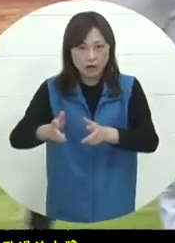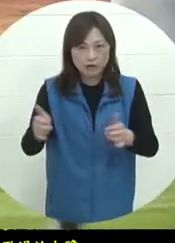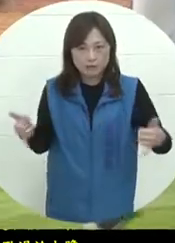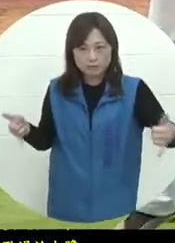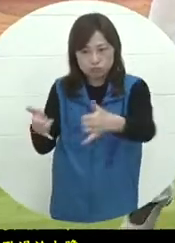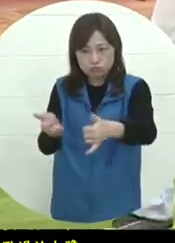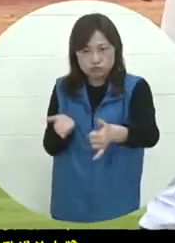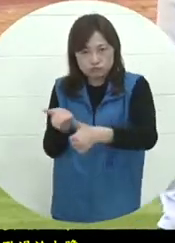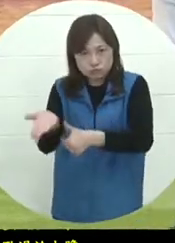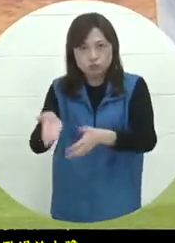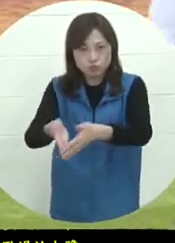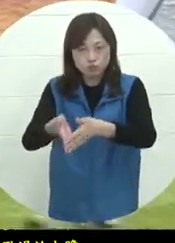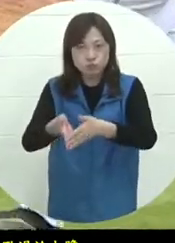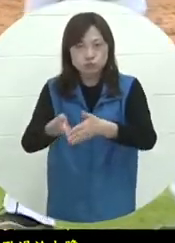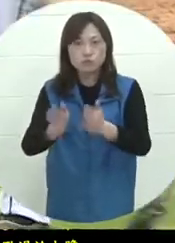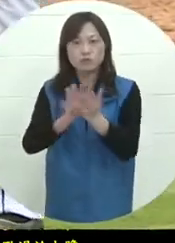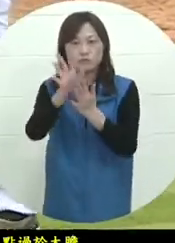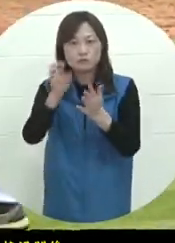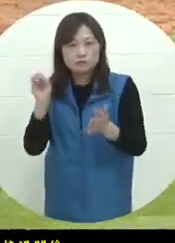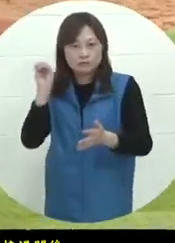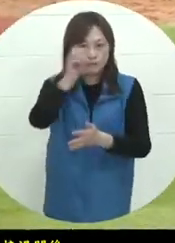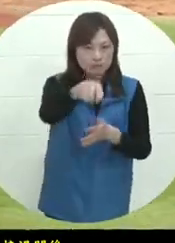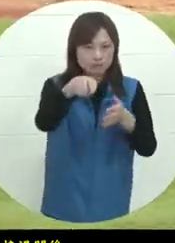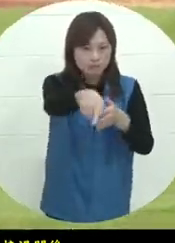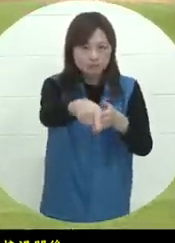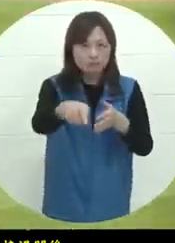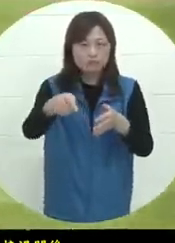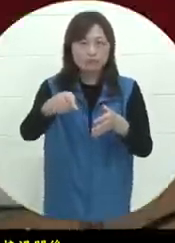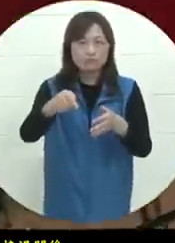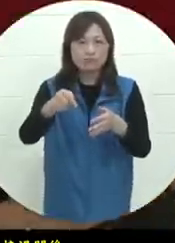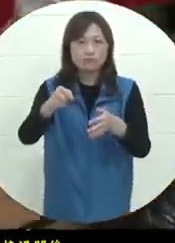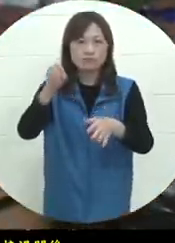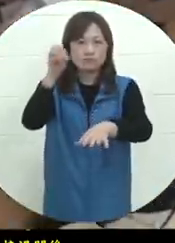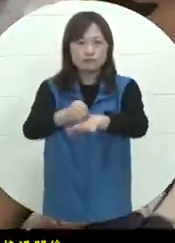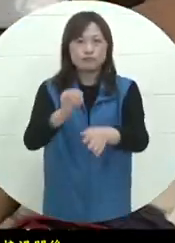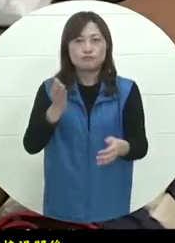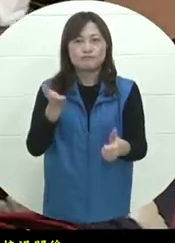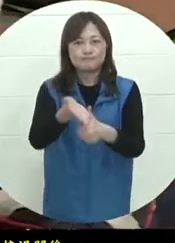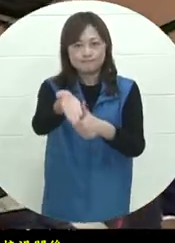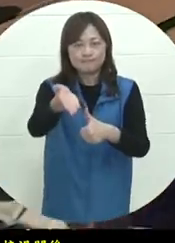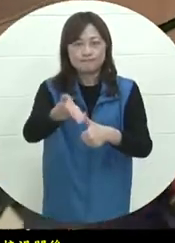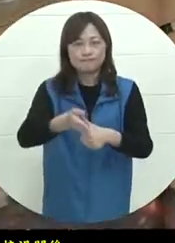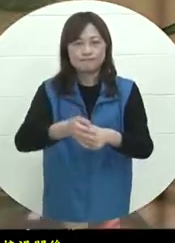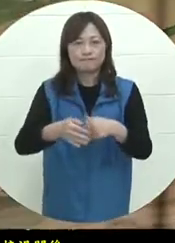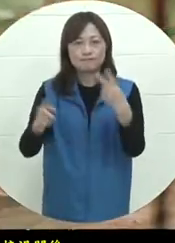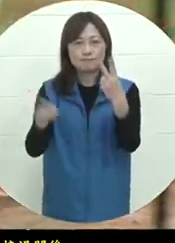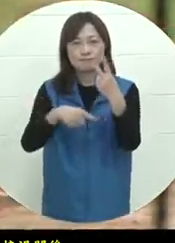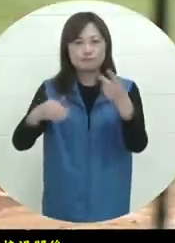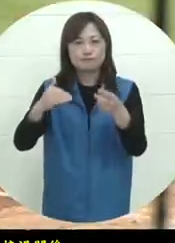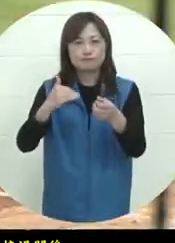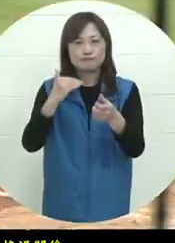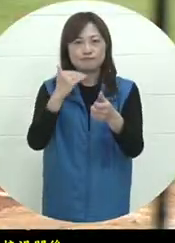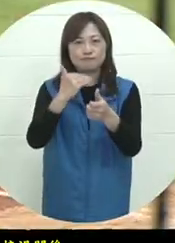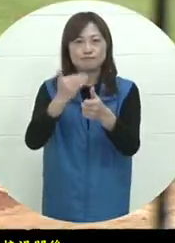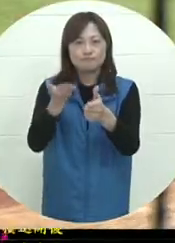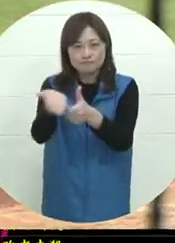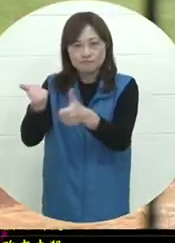and finally passed it to the base. He also completed a touchout with two outs. Wow, the Japanese team created